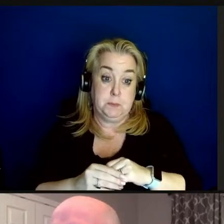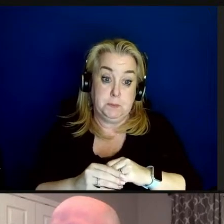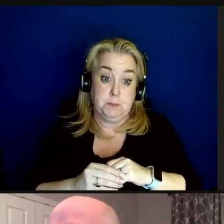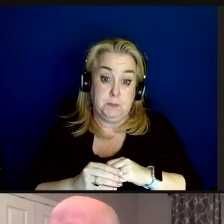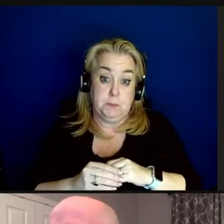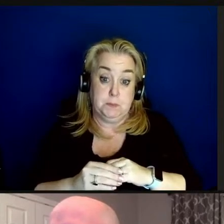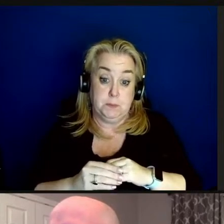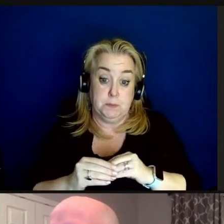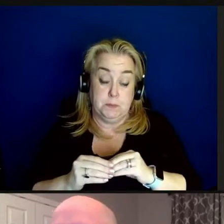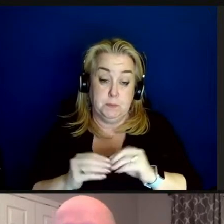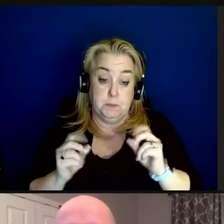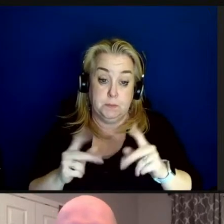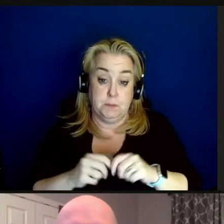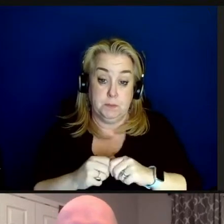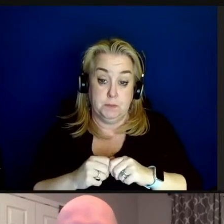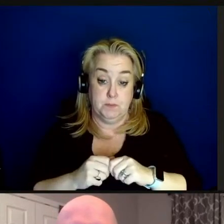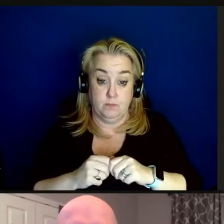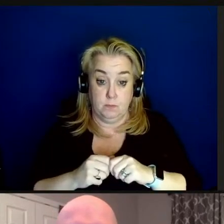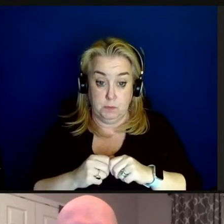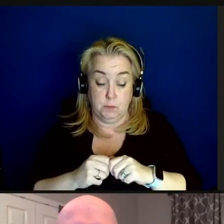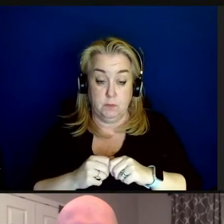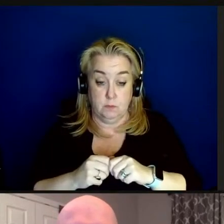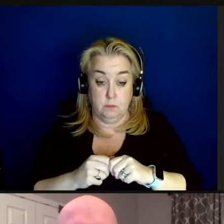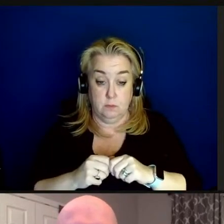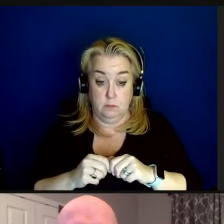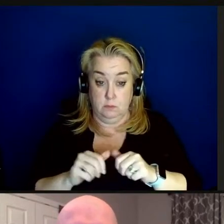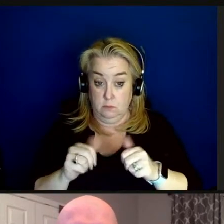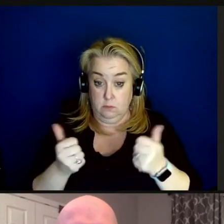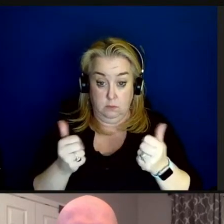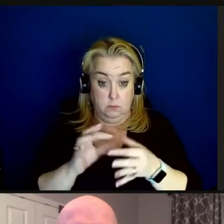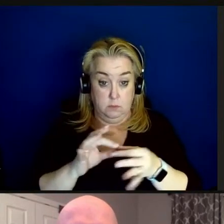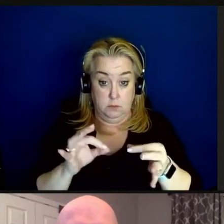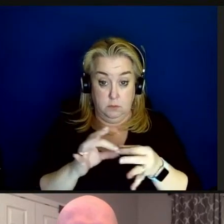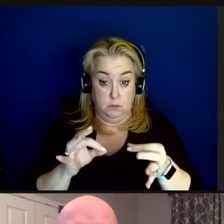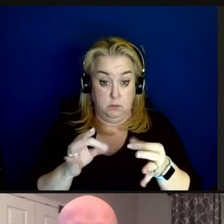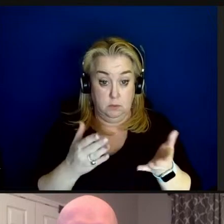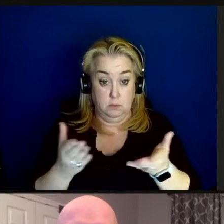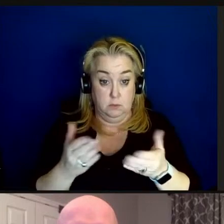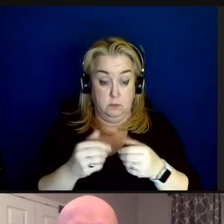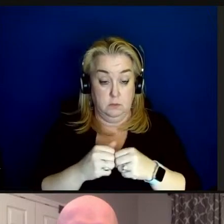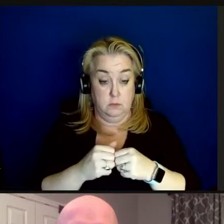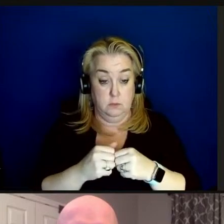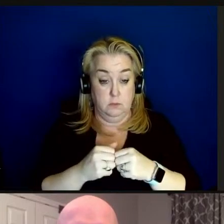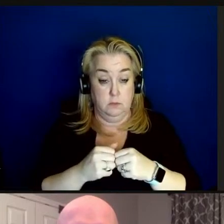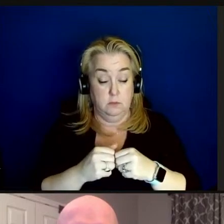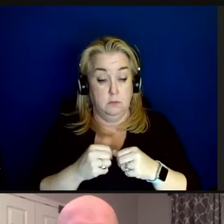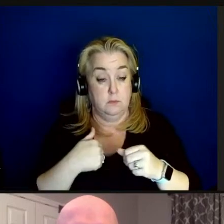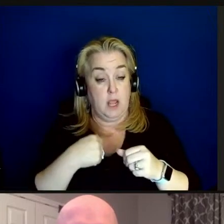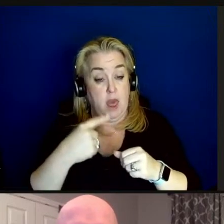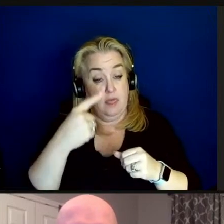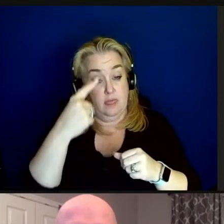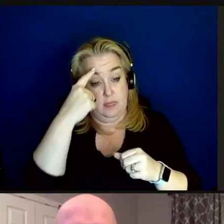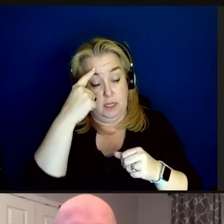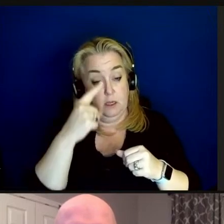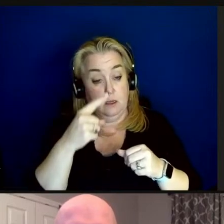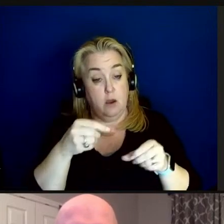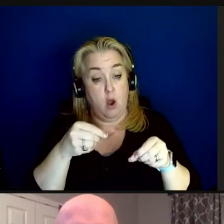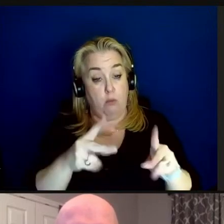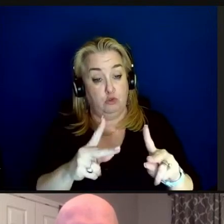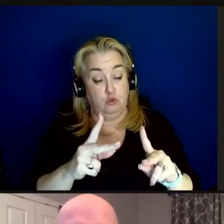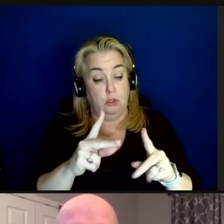HAVE THIS RECESSION MEANS WHAT